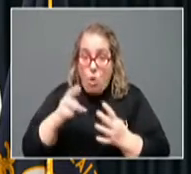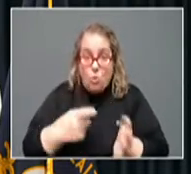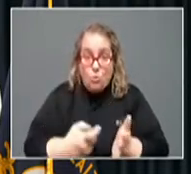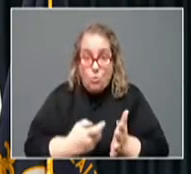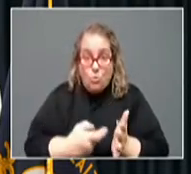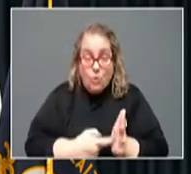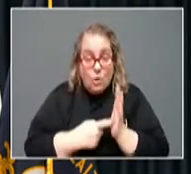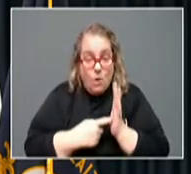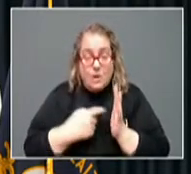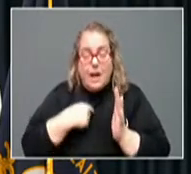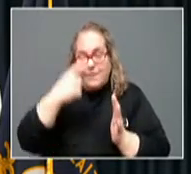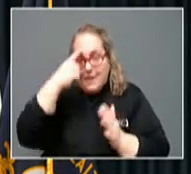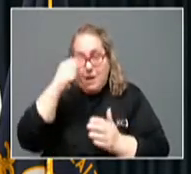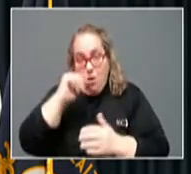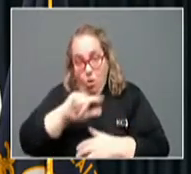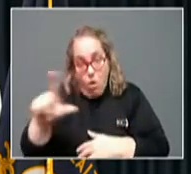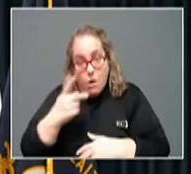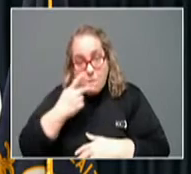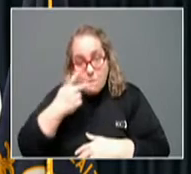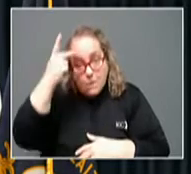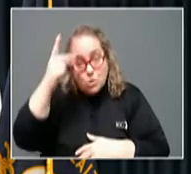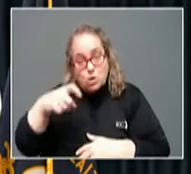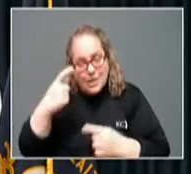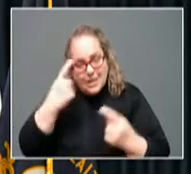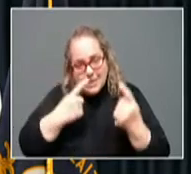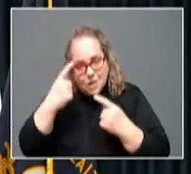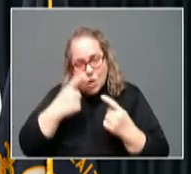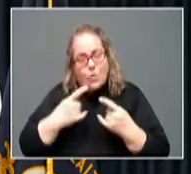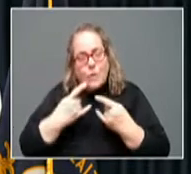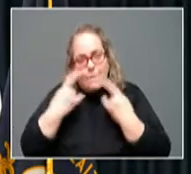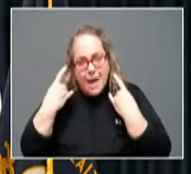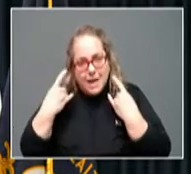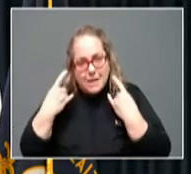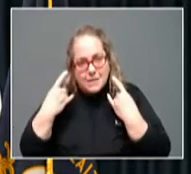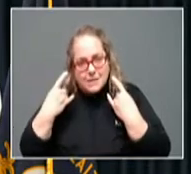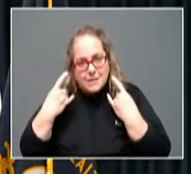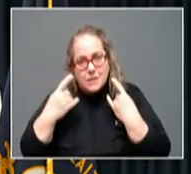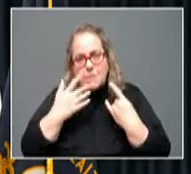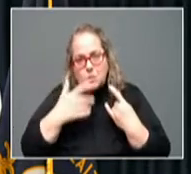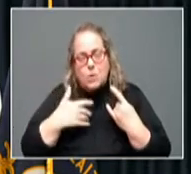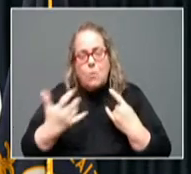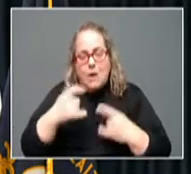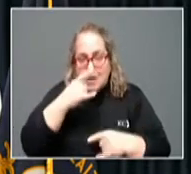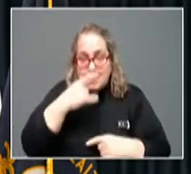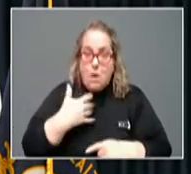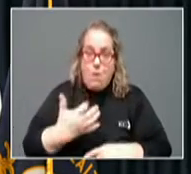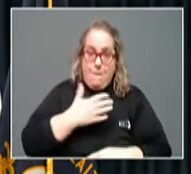consider the mask because we want those kids and I want my kids in school every